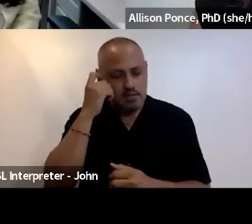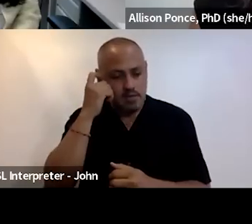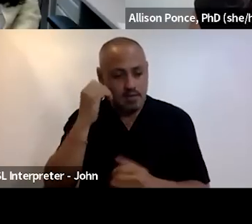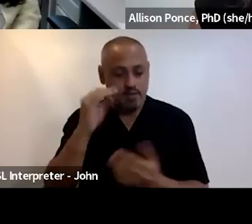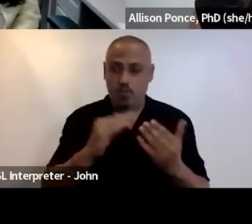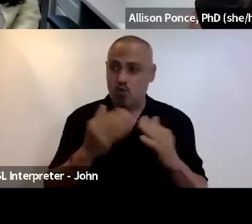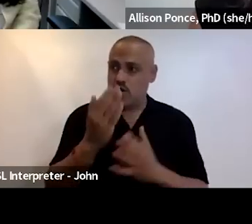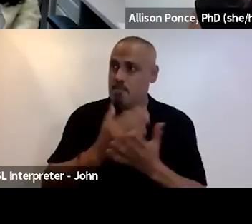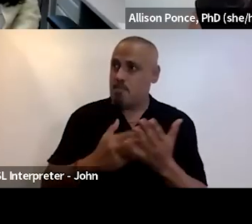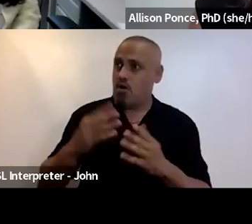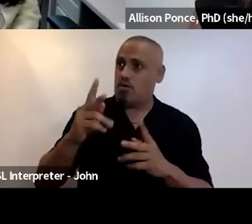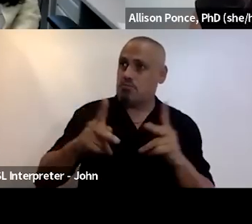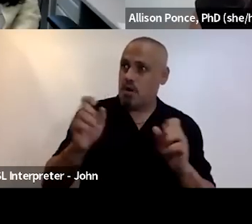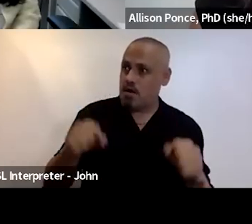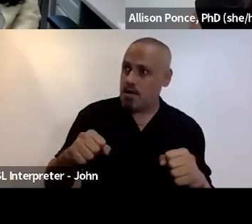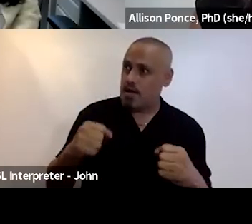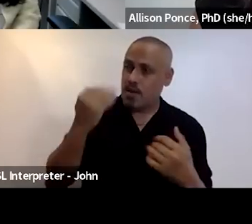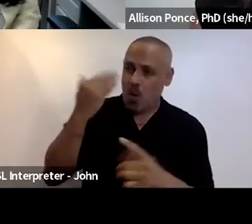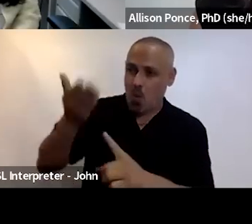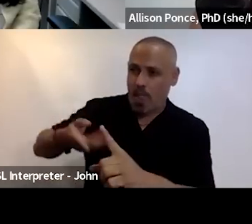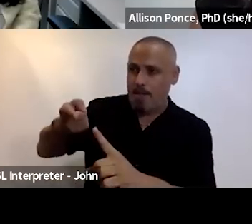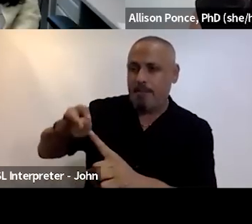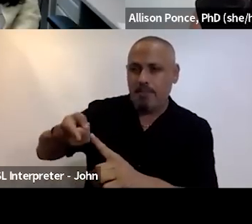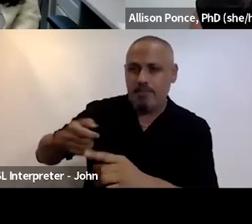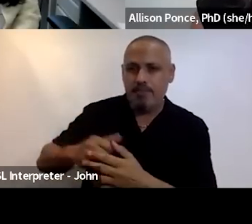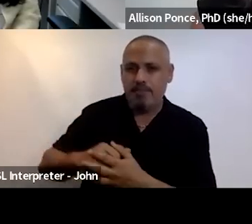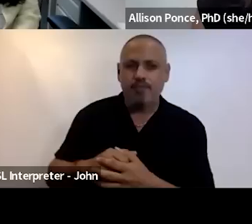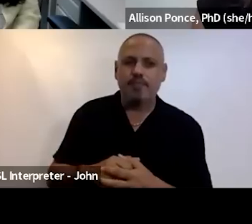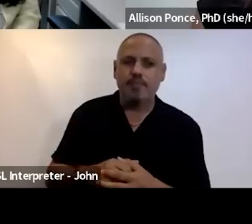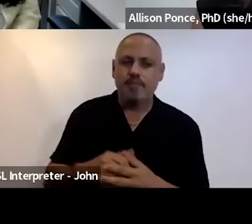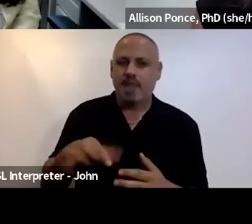and people in the community can get to know them, I found that to be helpful.